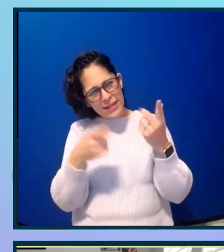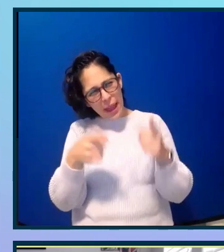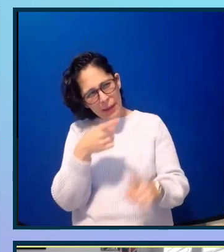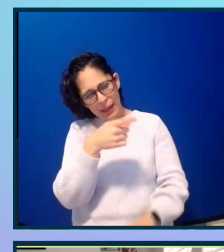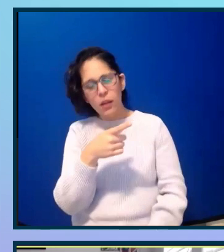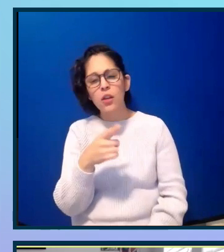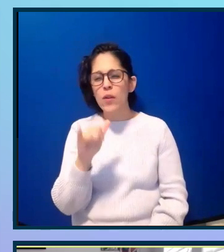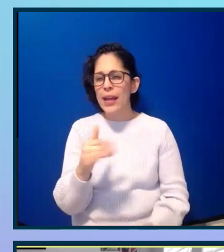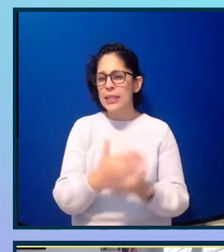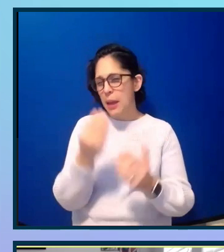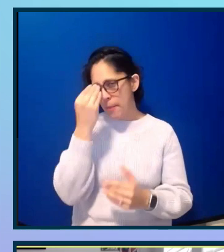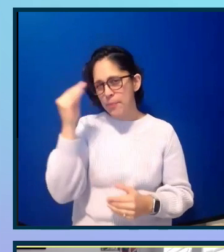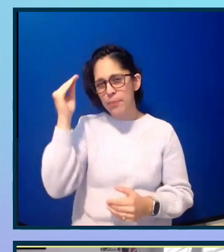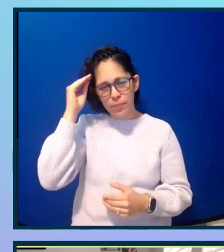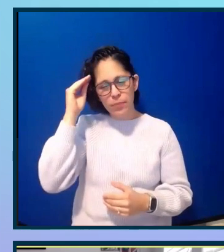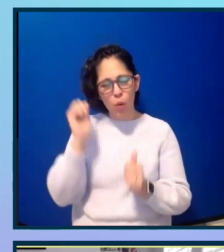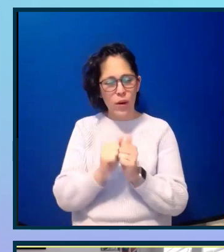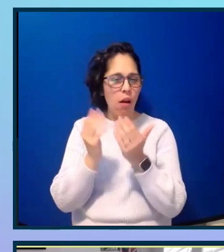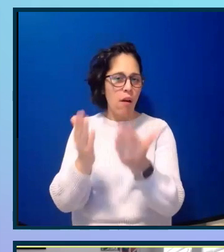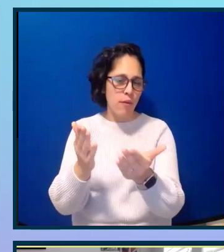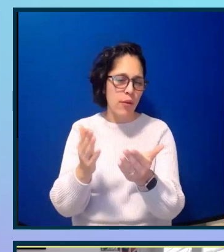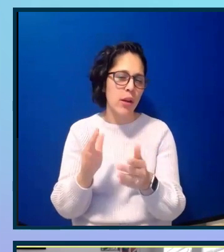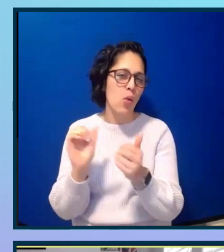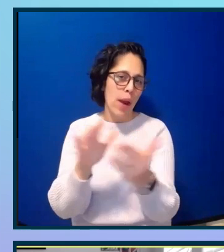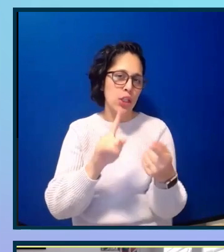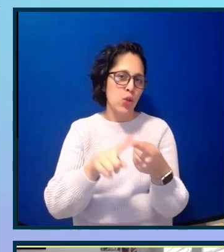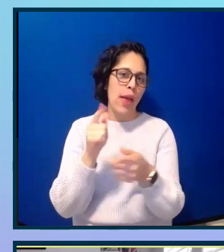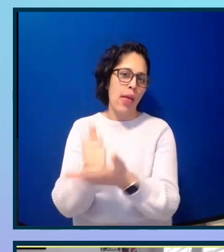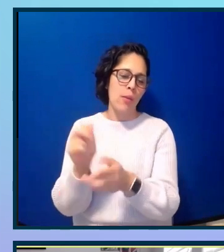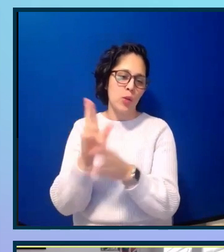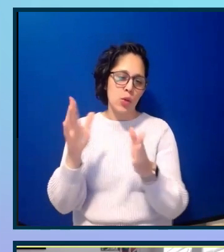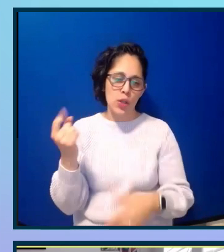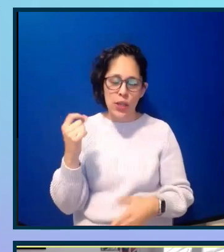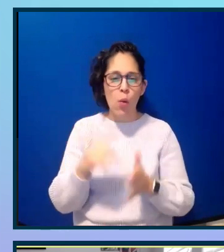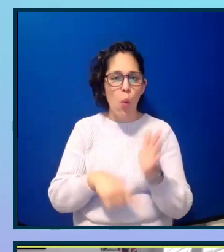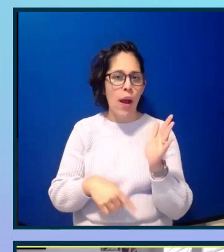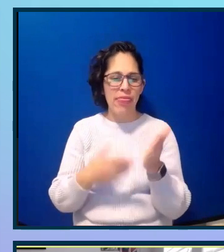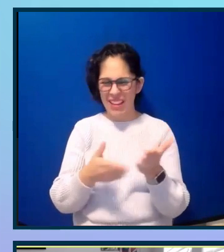in terms of offering ways to help the user understand what things are and how to use them.